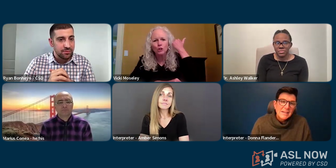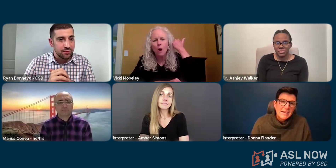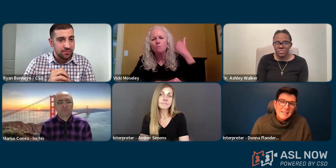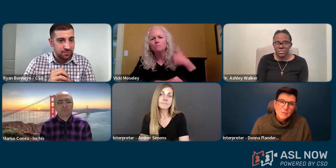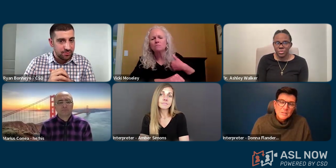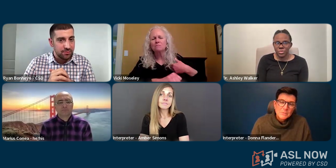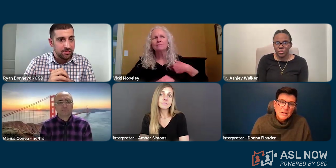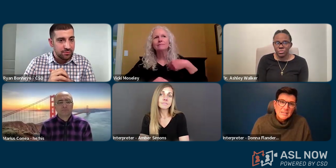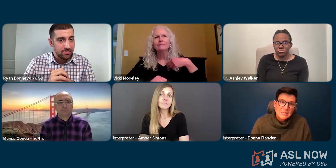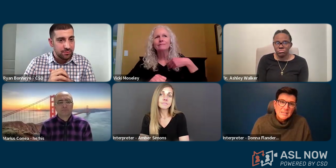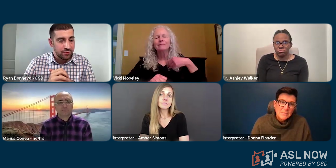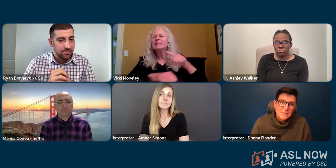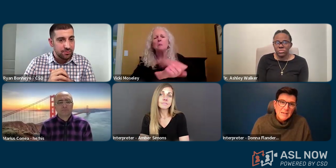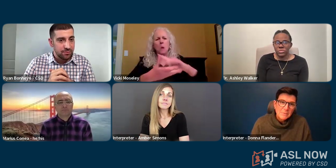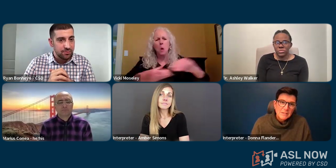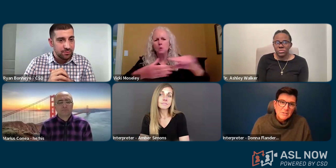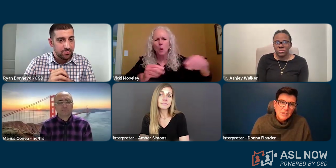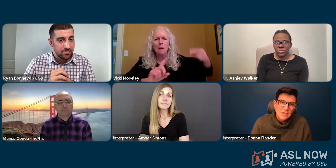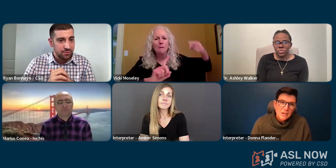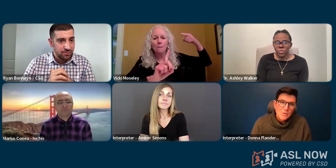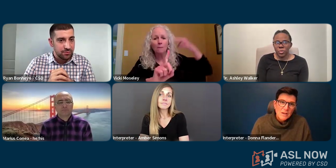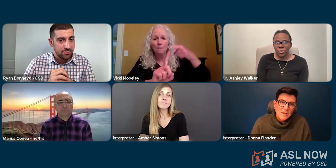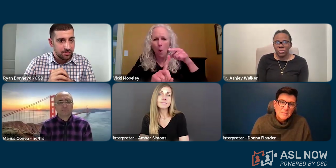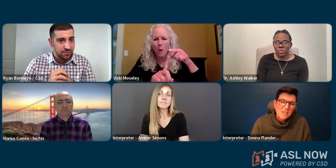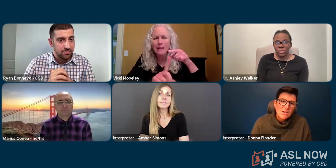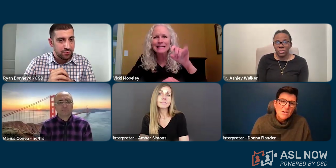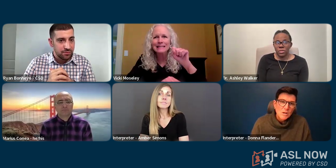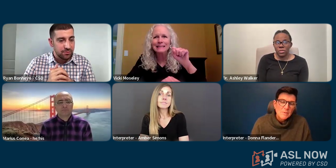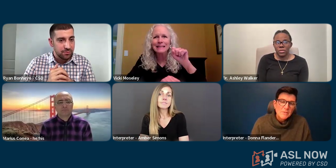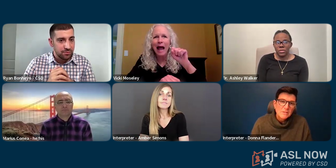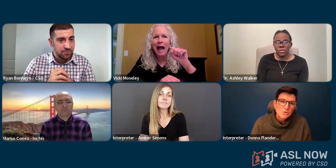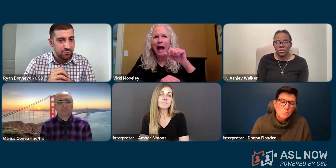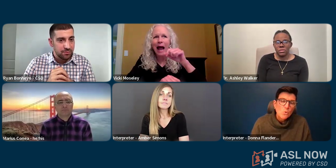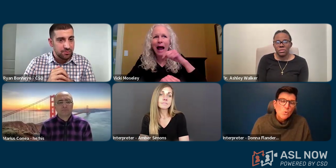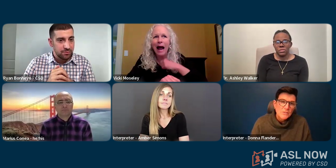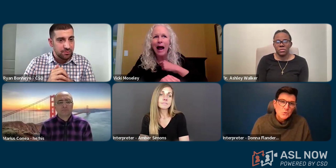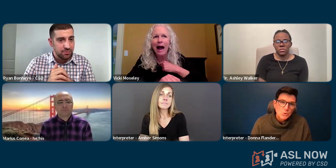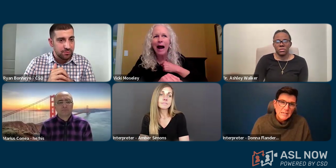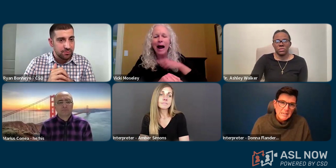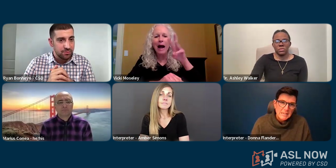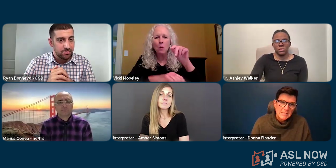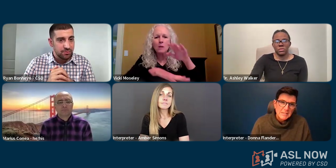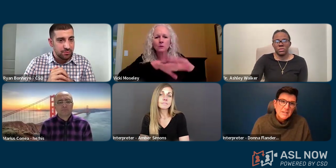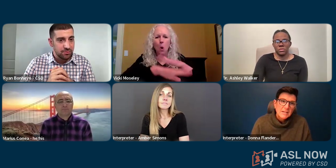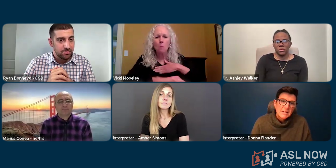I had a terrible experience. This happened me a couple of years ago. It's a long story, but the moral of the story is